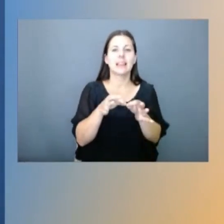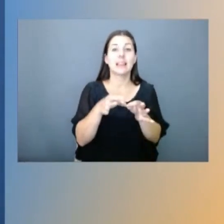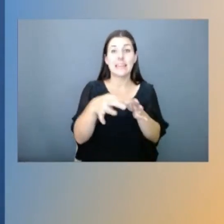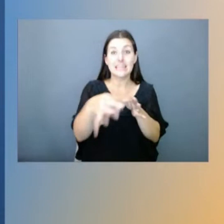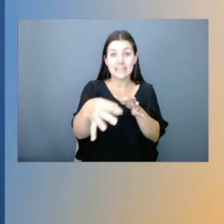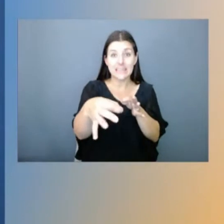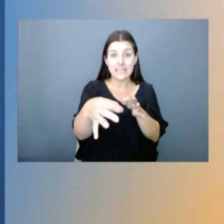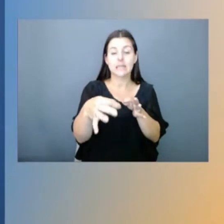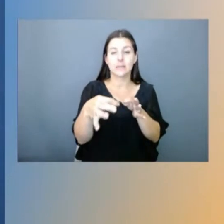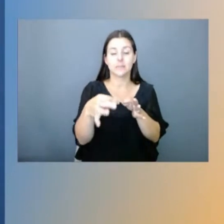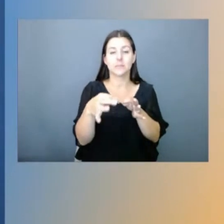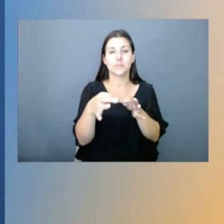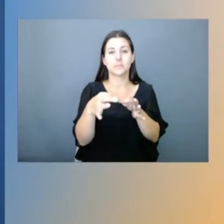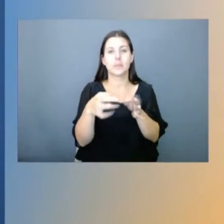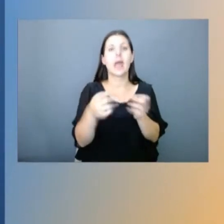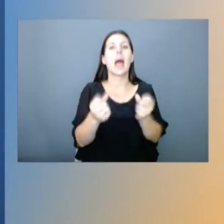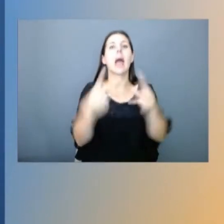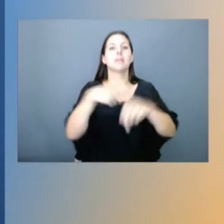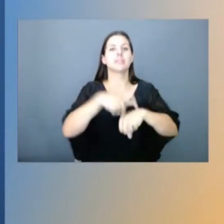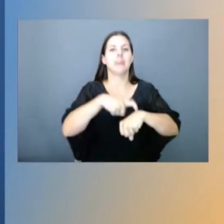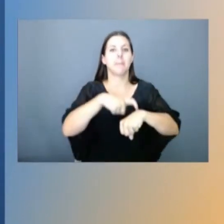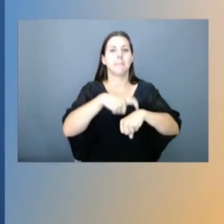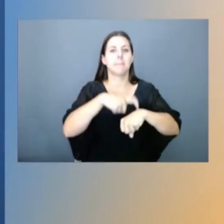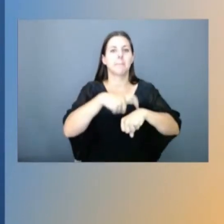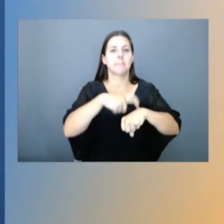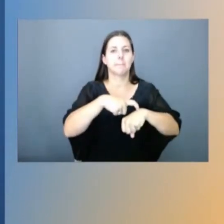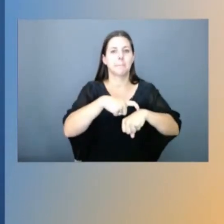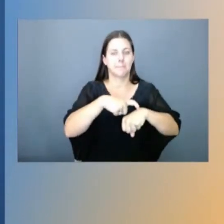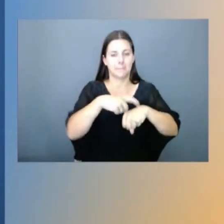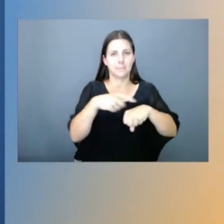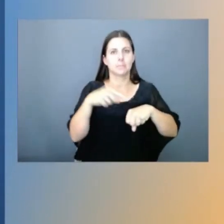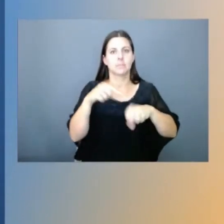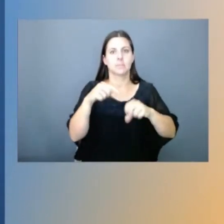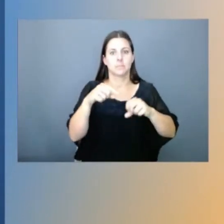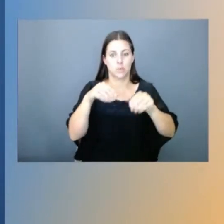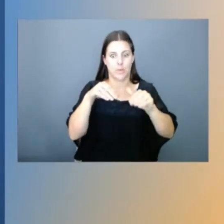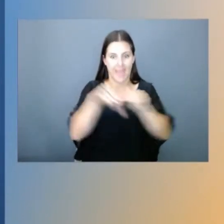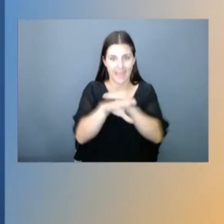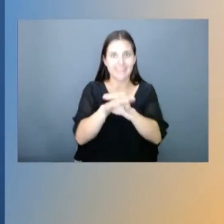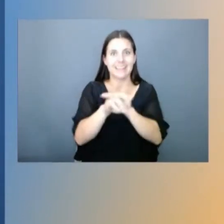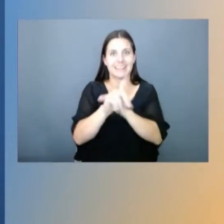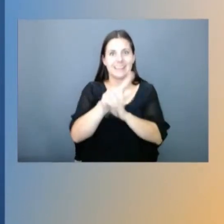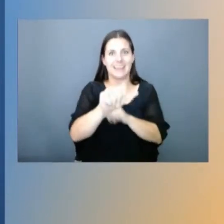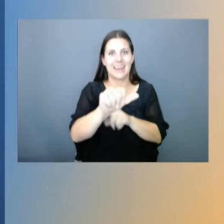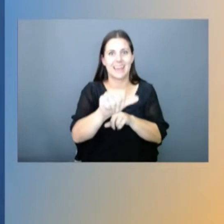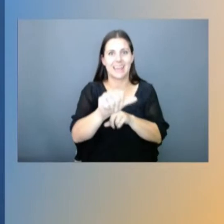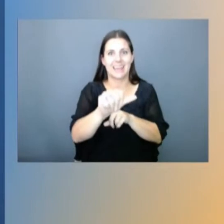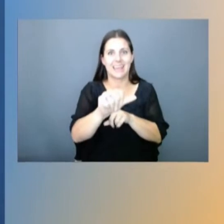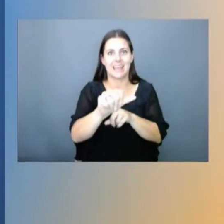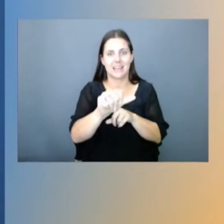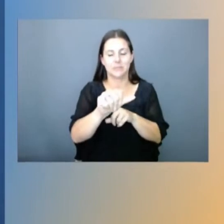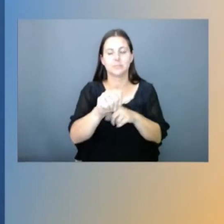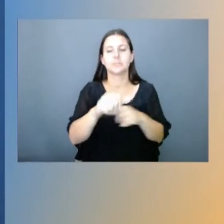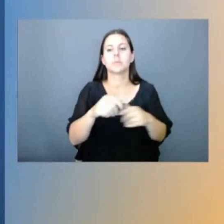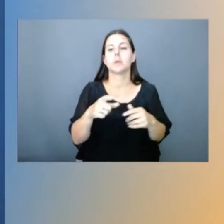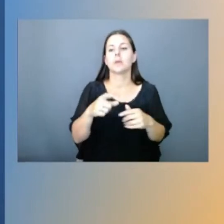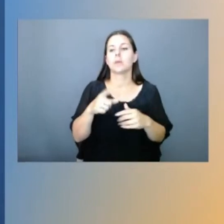how much time does it take for you to access the data and then meaning you initiating the access,